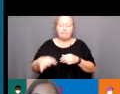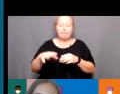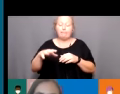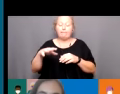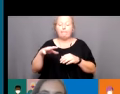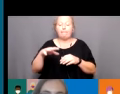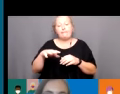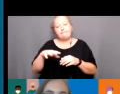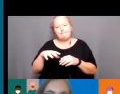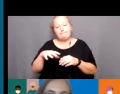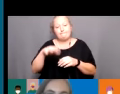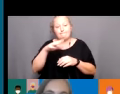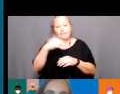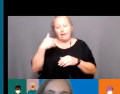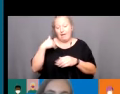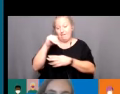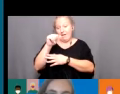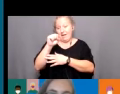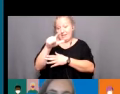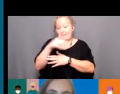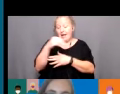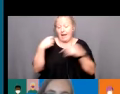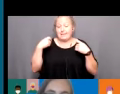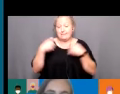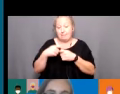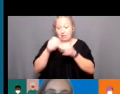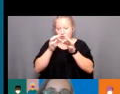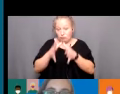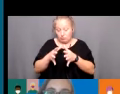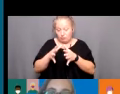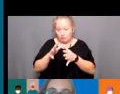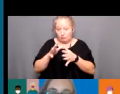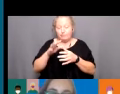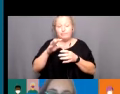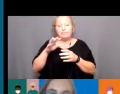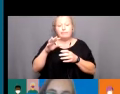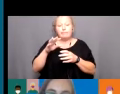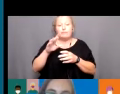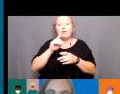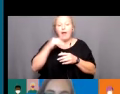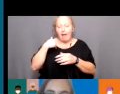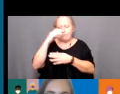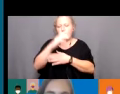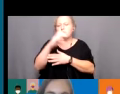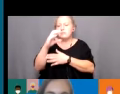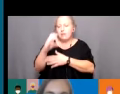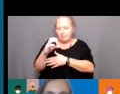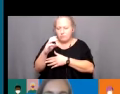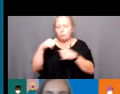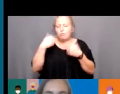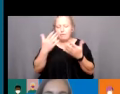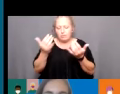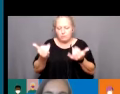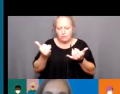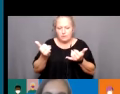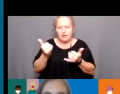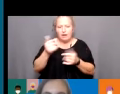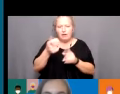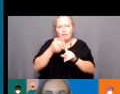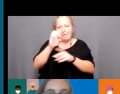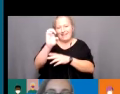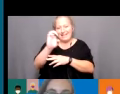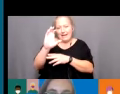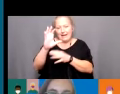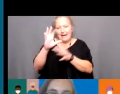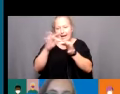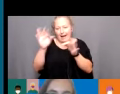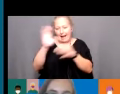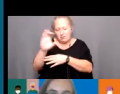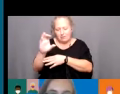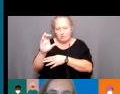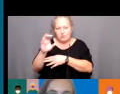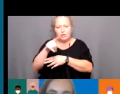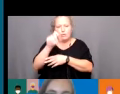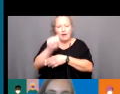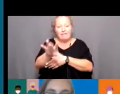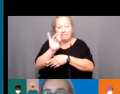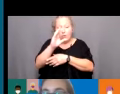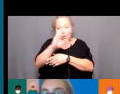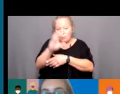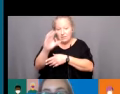So, in addition to our Asl and Spanish interpretation, real-time captions are being provided today by E captions, you can find the close caption.